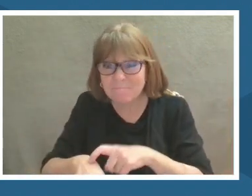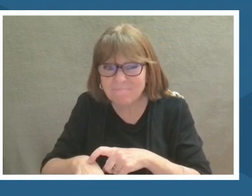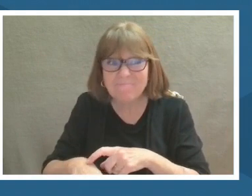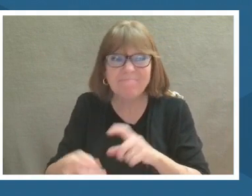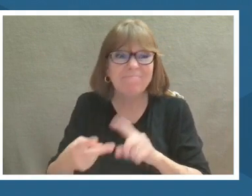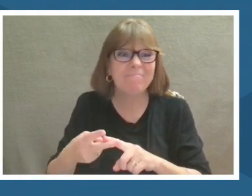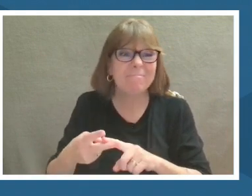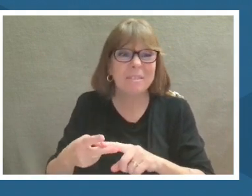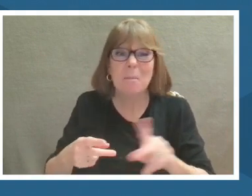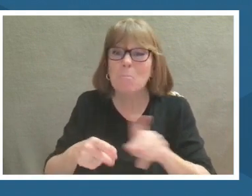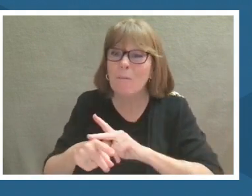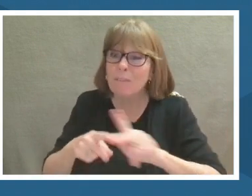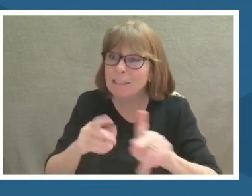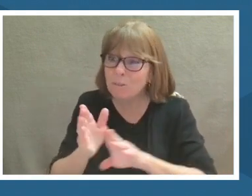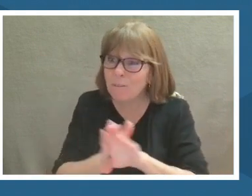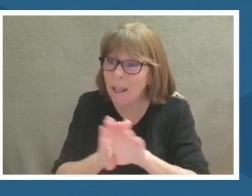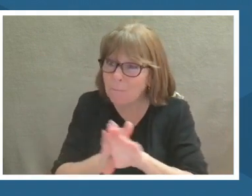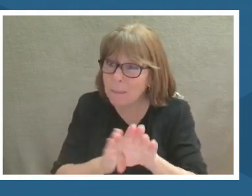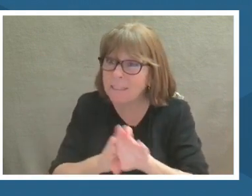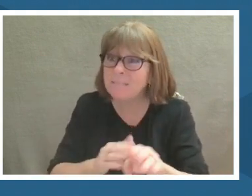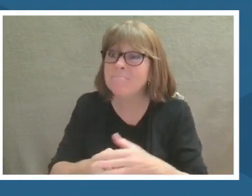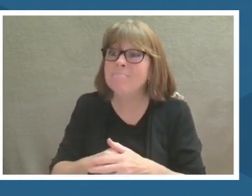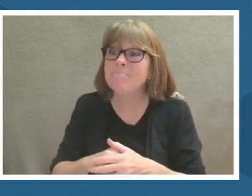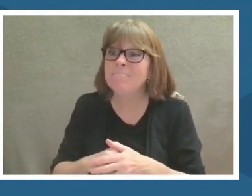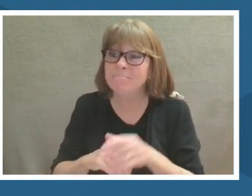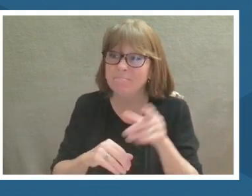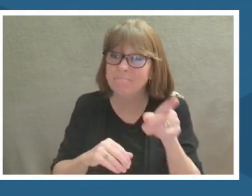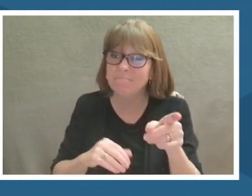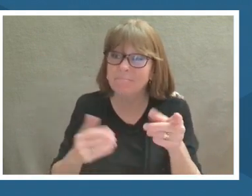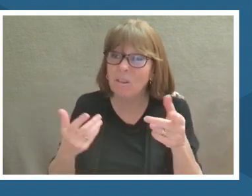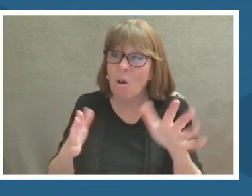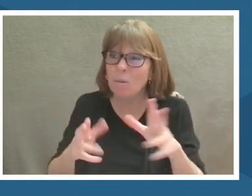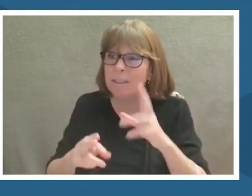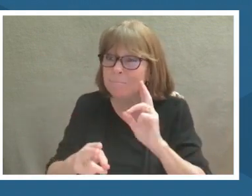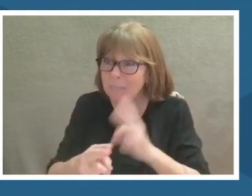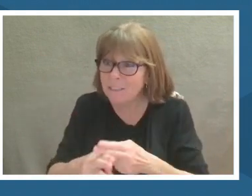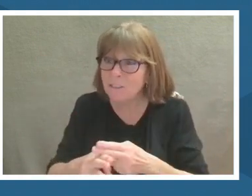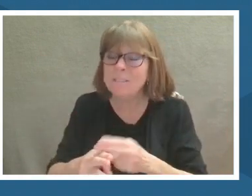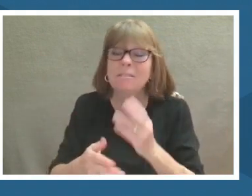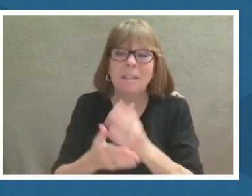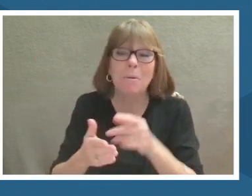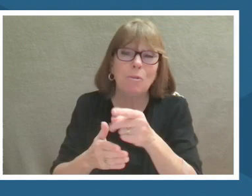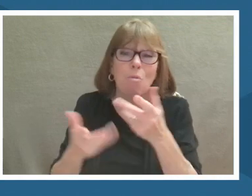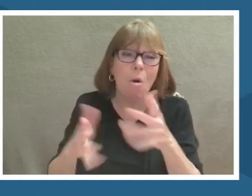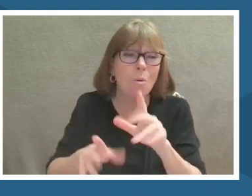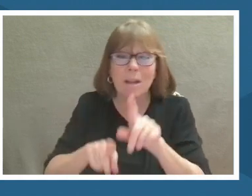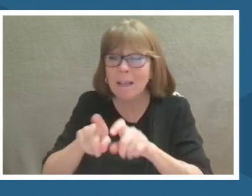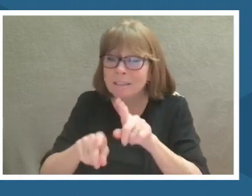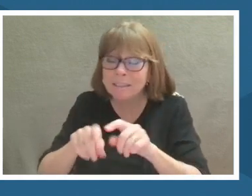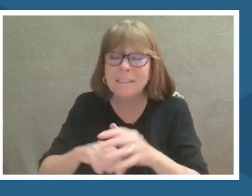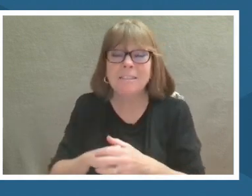of the uh in the questions that you post it's going to require an opportunity for